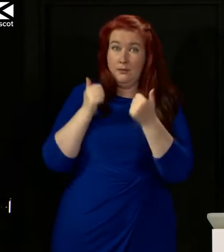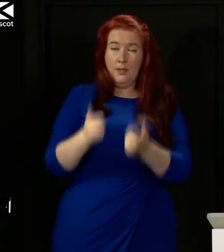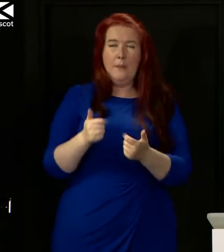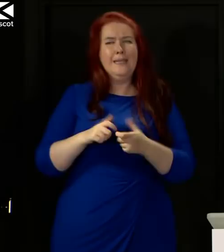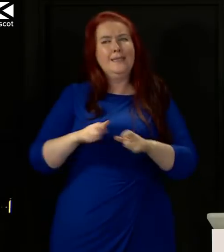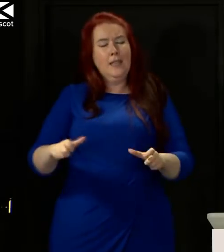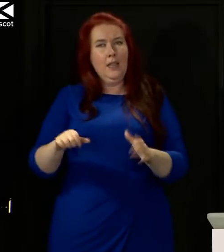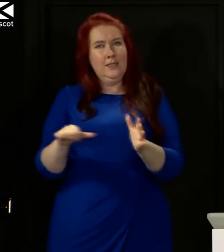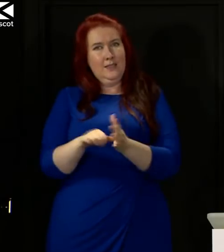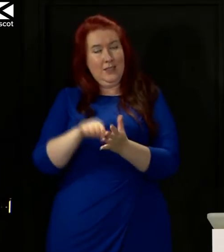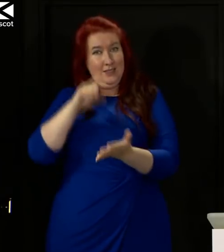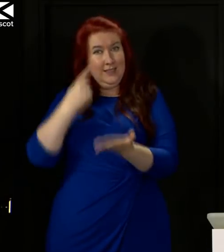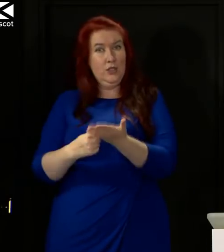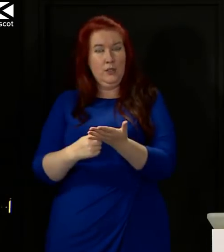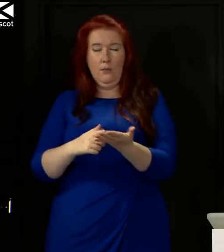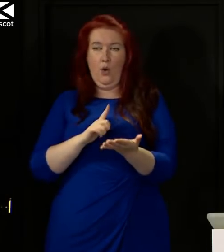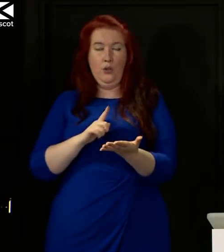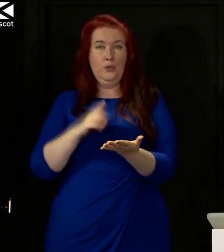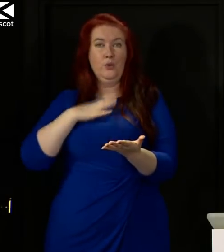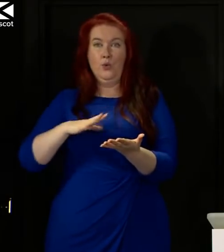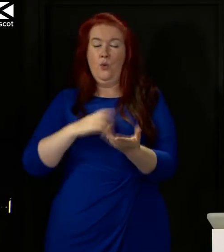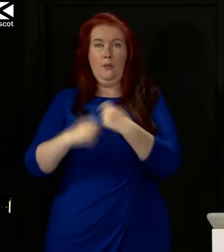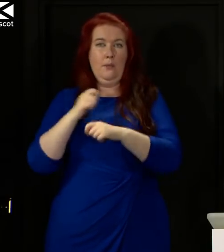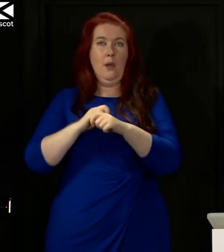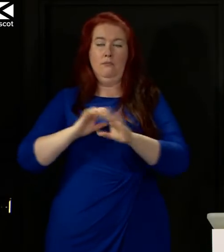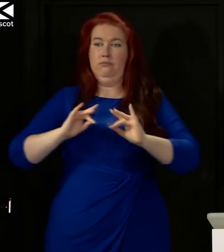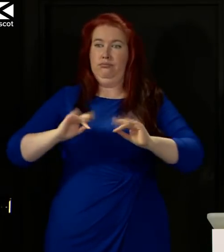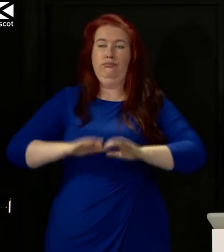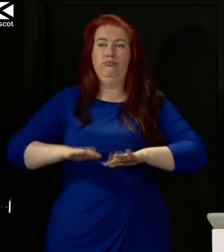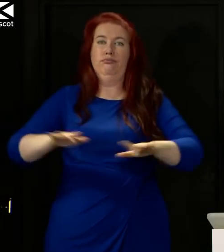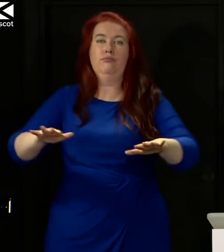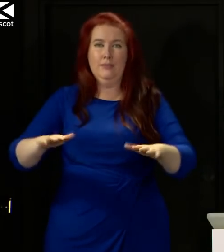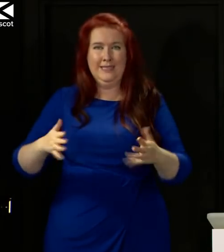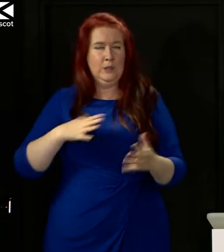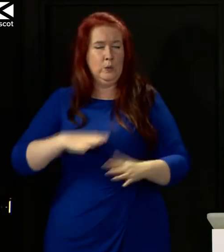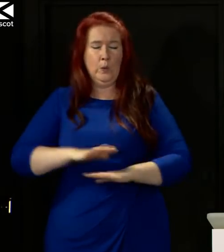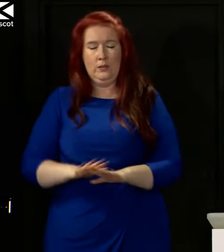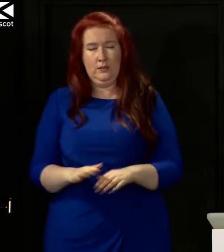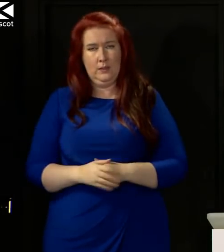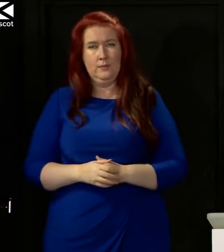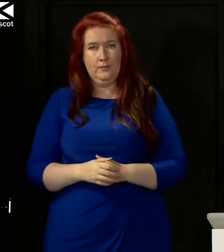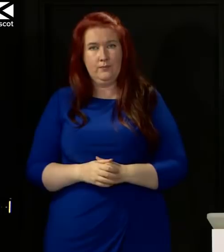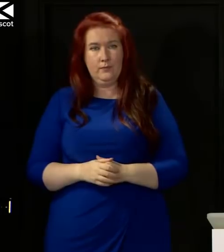judgments, and we have got to do as much as we can to get them right. I think I said yesterday,